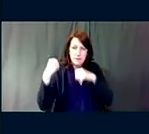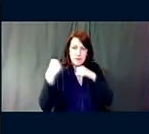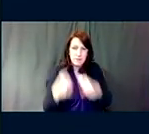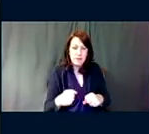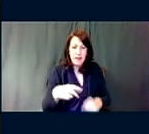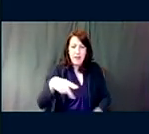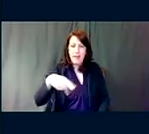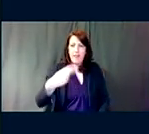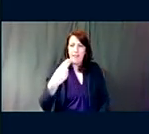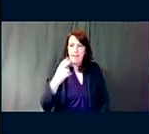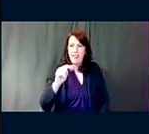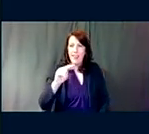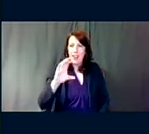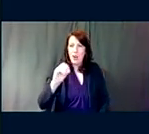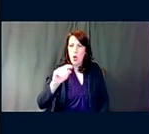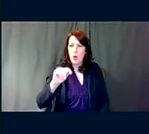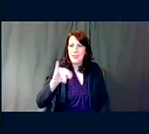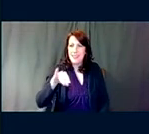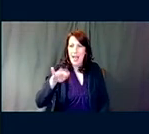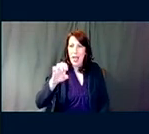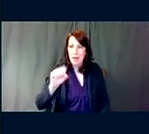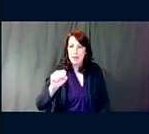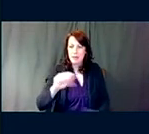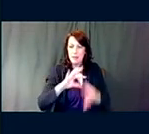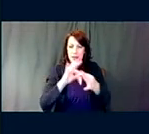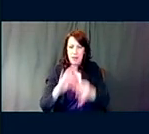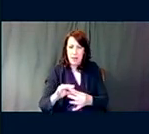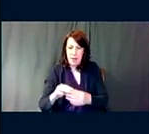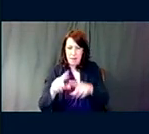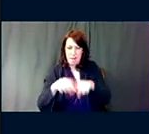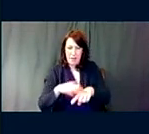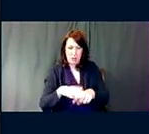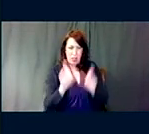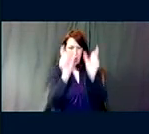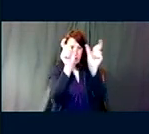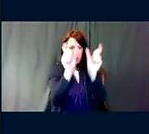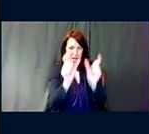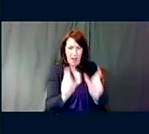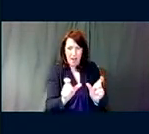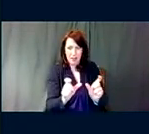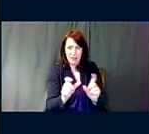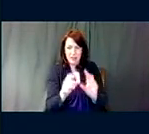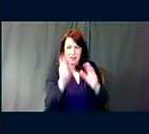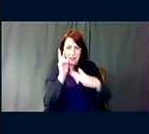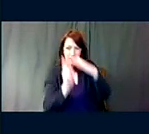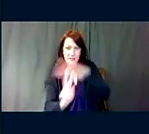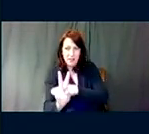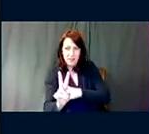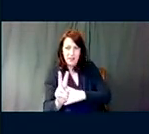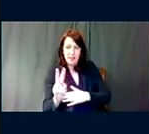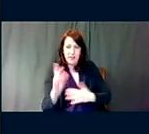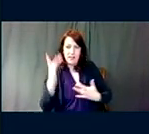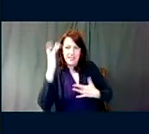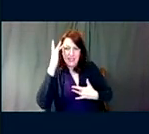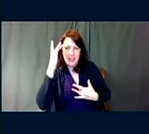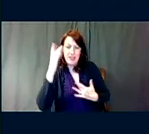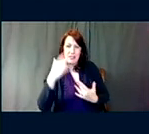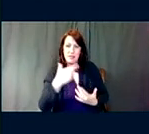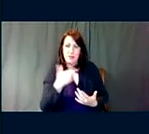PHENOTYPES OR DISEASE RISK OR OUTCOMES BASED ON THOSE PARTICULAR BLOCKS OF ANCESTRY. SO THIS IS A VERY EXCITING AND